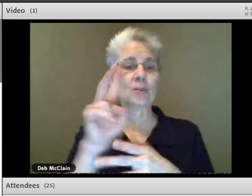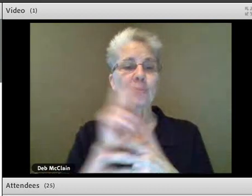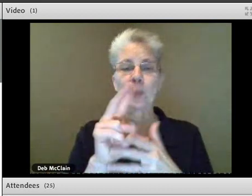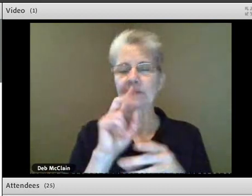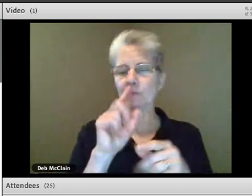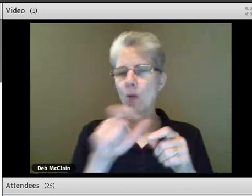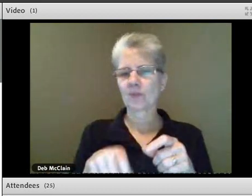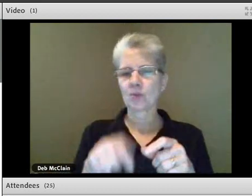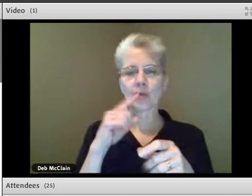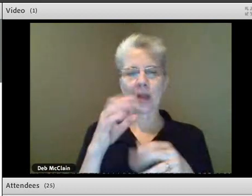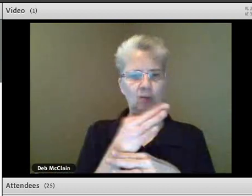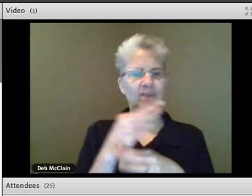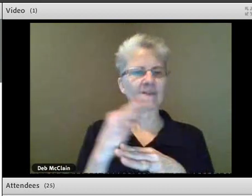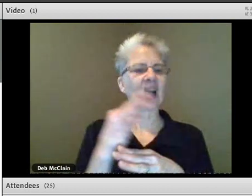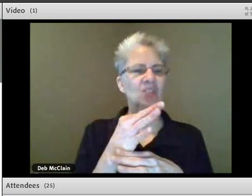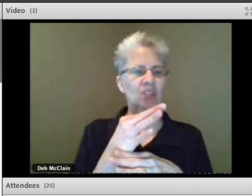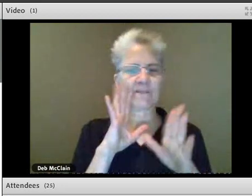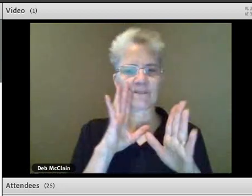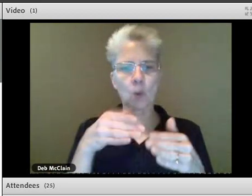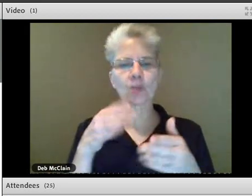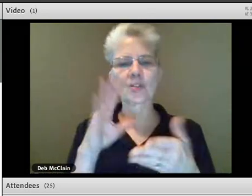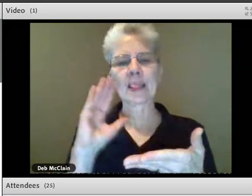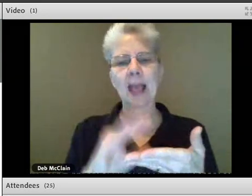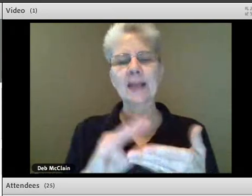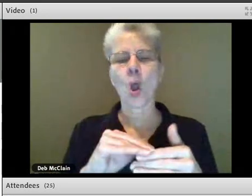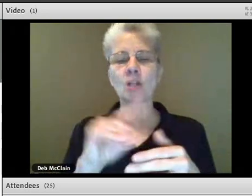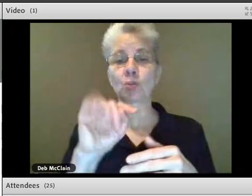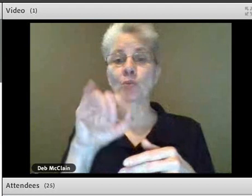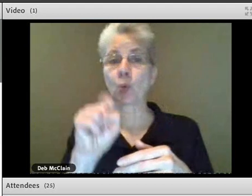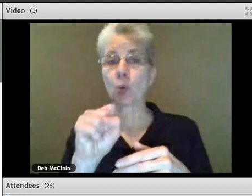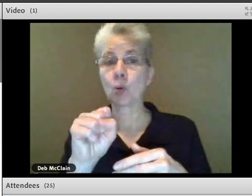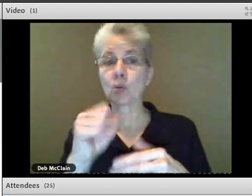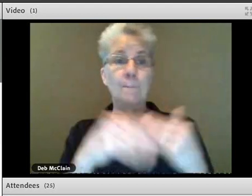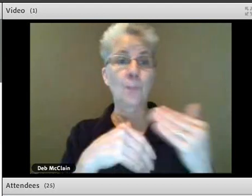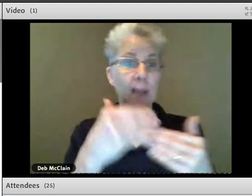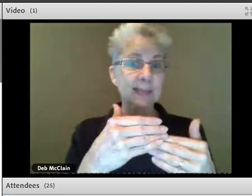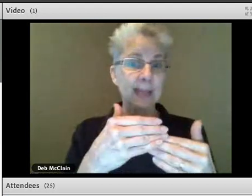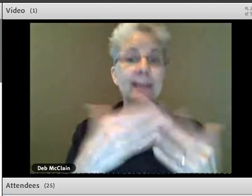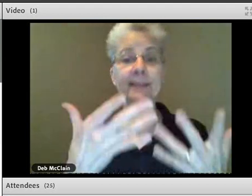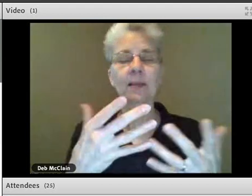So now you can focus less on the tools needed or the processes needed and get more of the